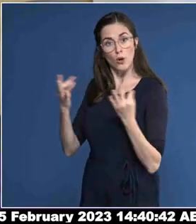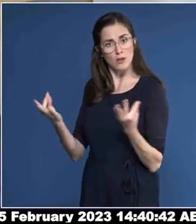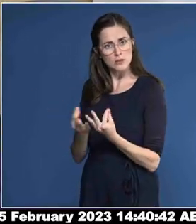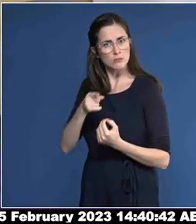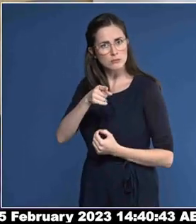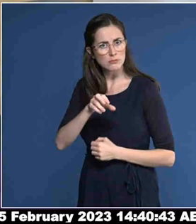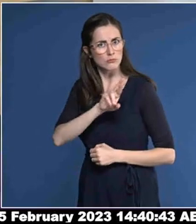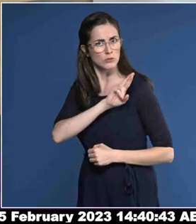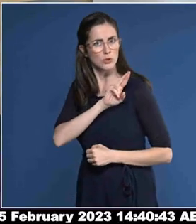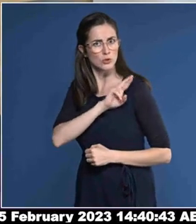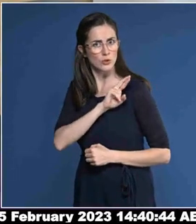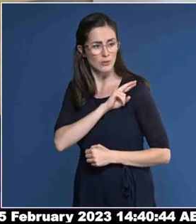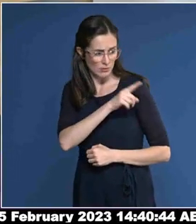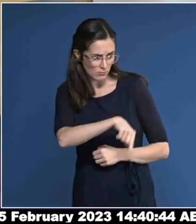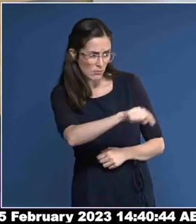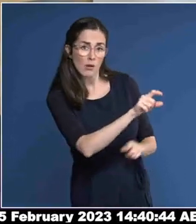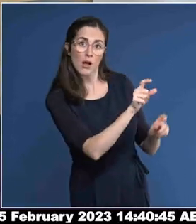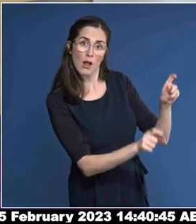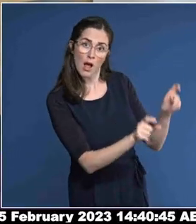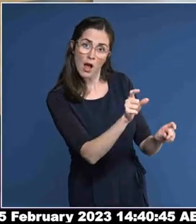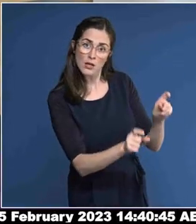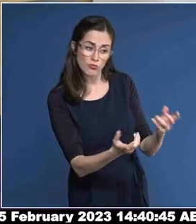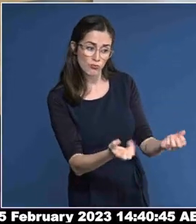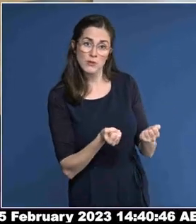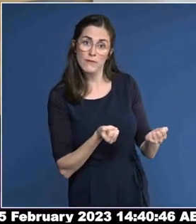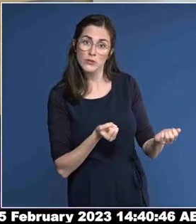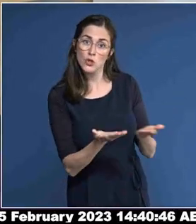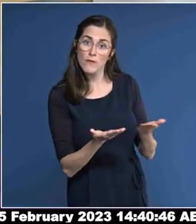receiving the services are not subject to being sexually harassed.